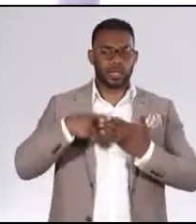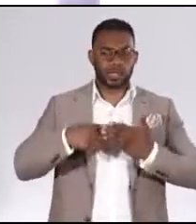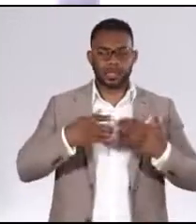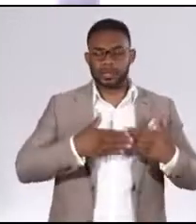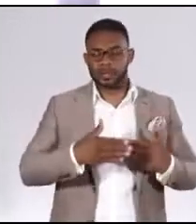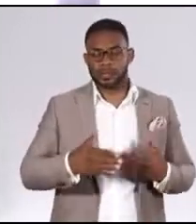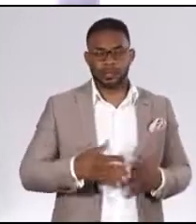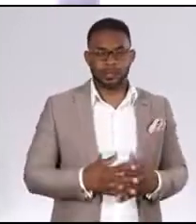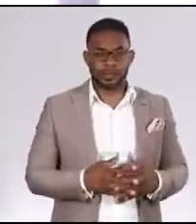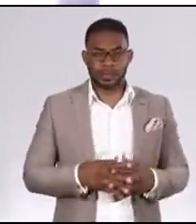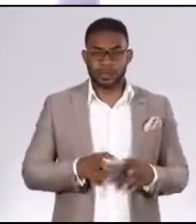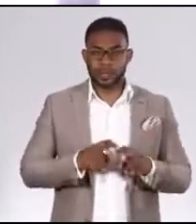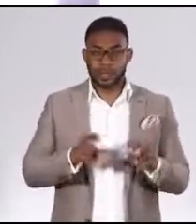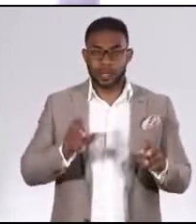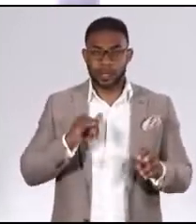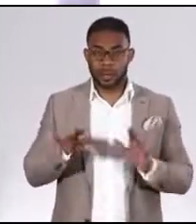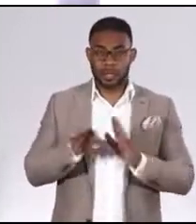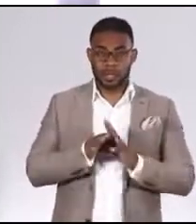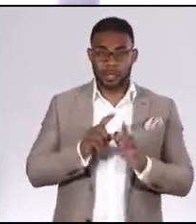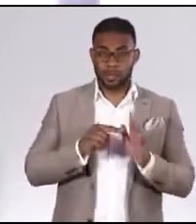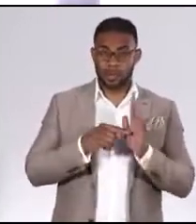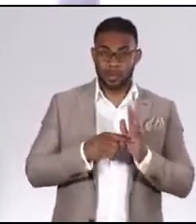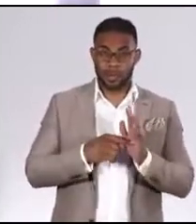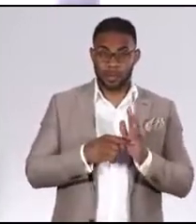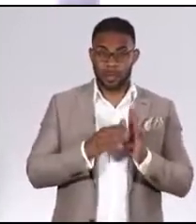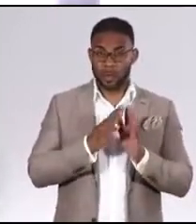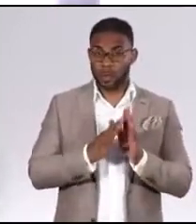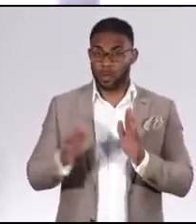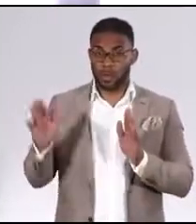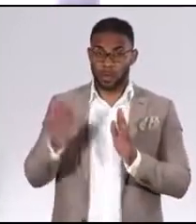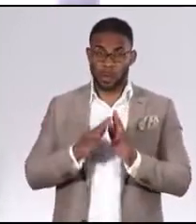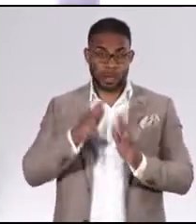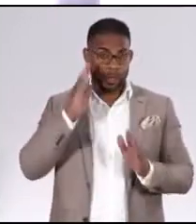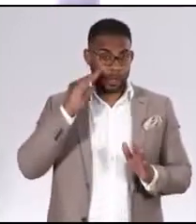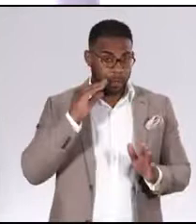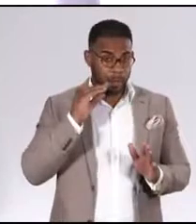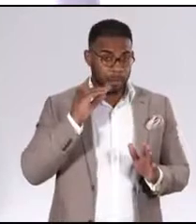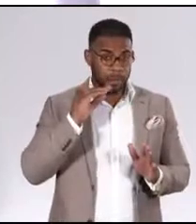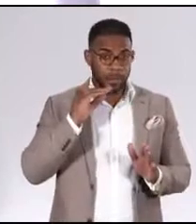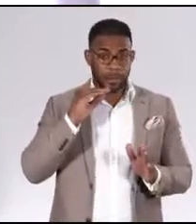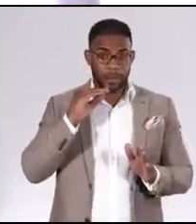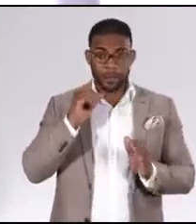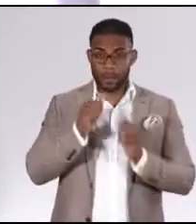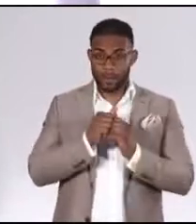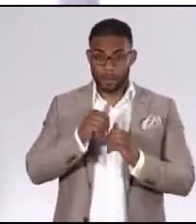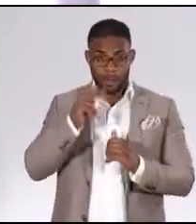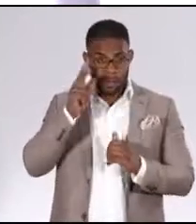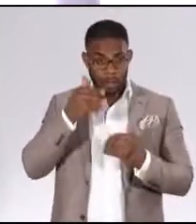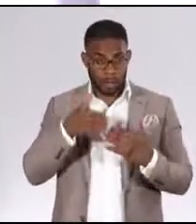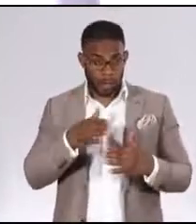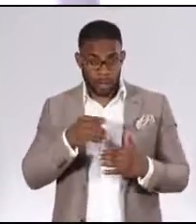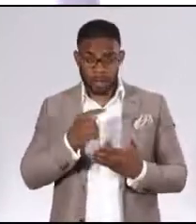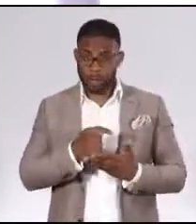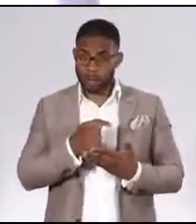The panelists were selected to represent a range of experiences uh with hearing loss and treatments for hearing loss.